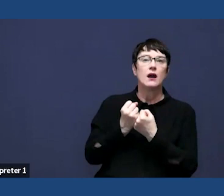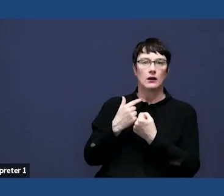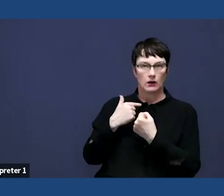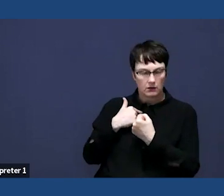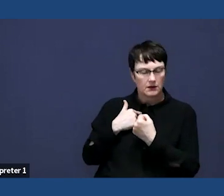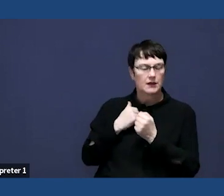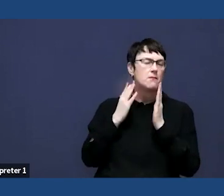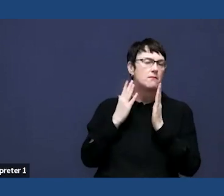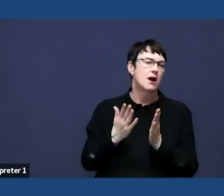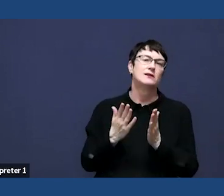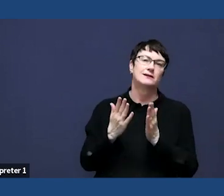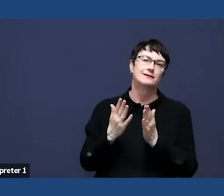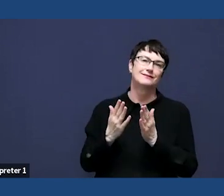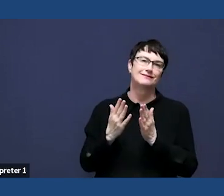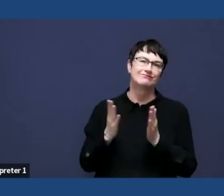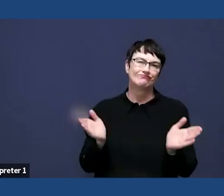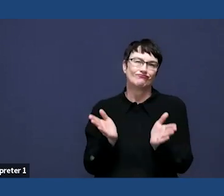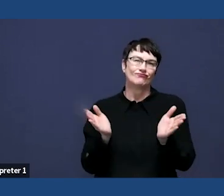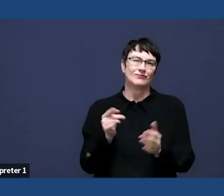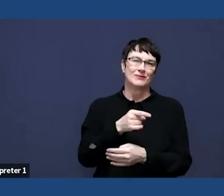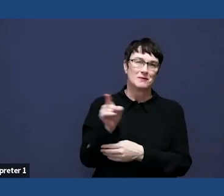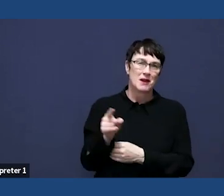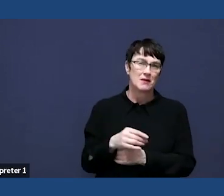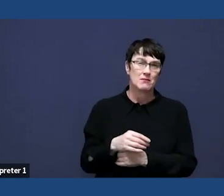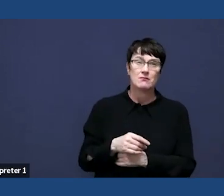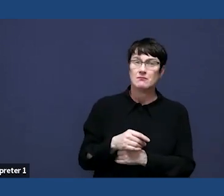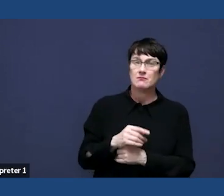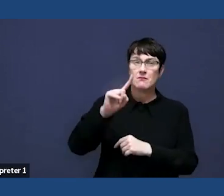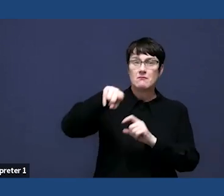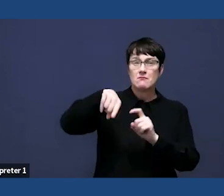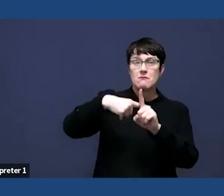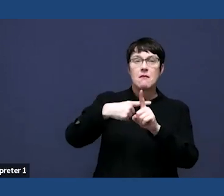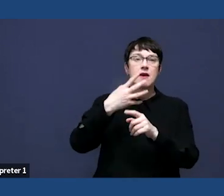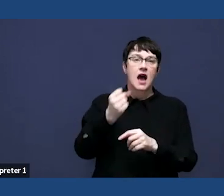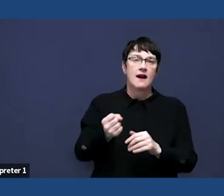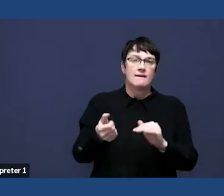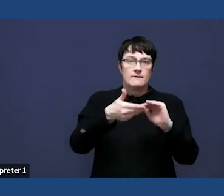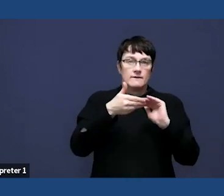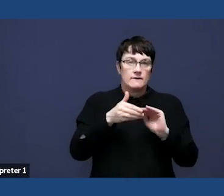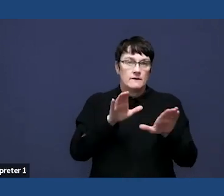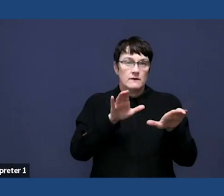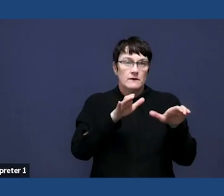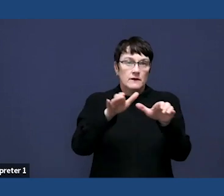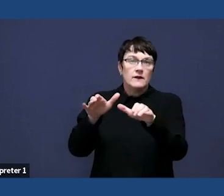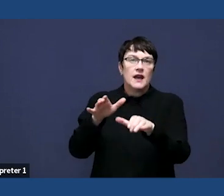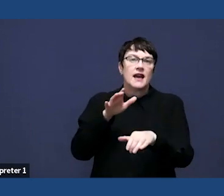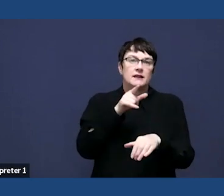So I really do want to thank the organizers inviting me.